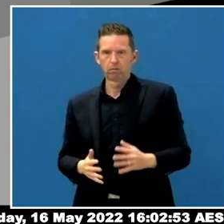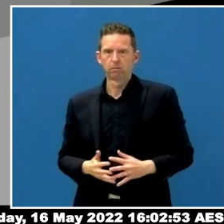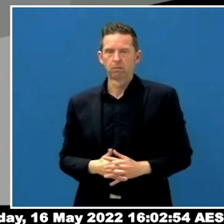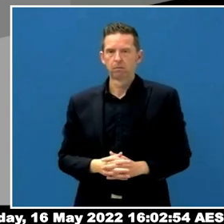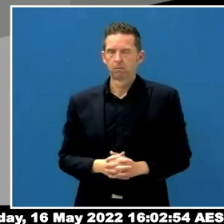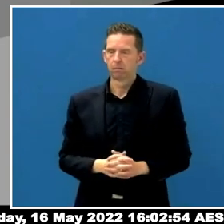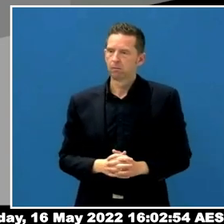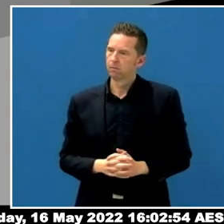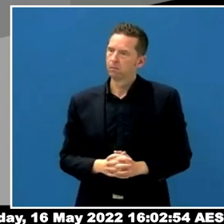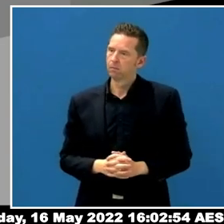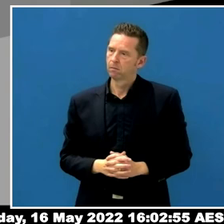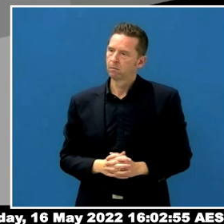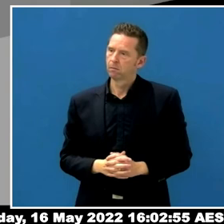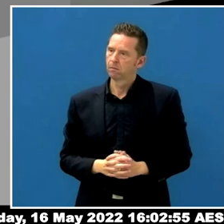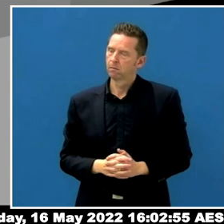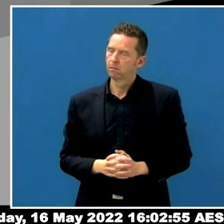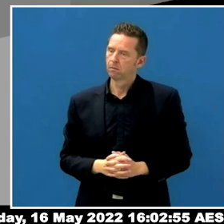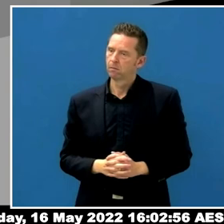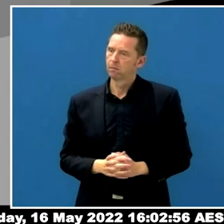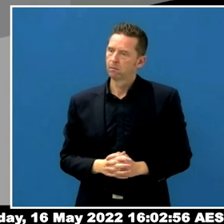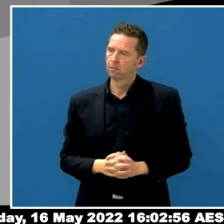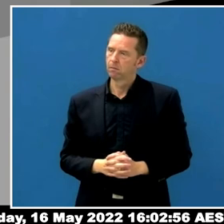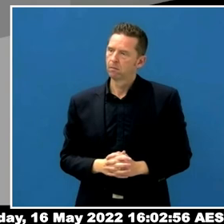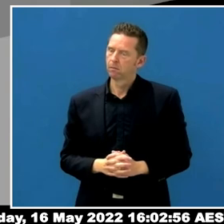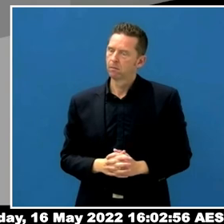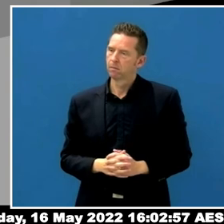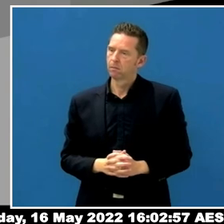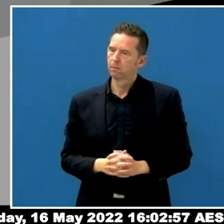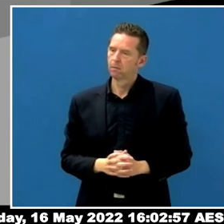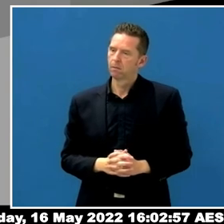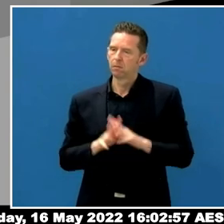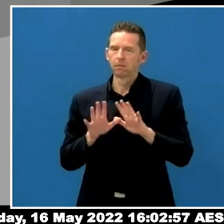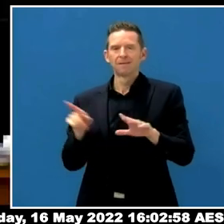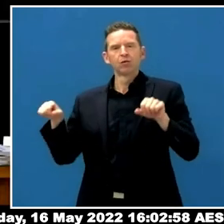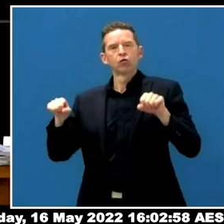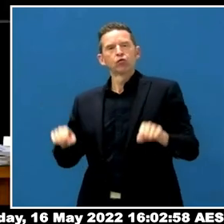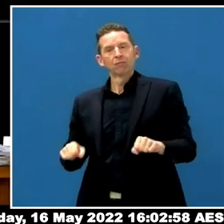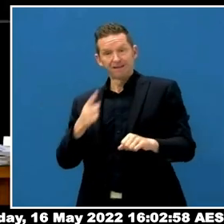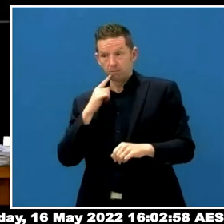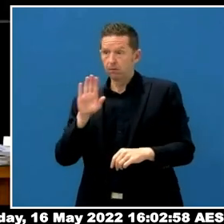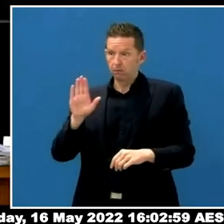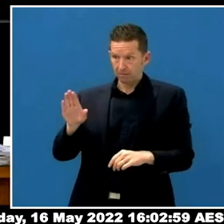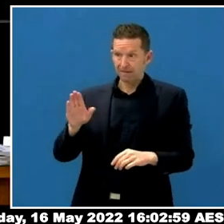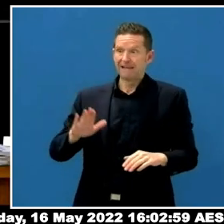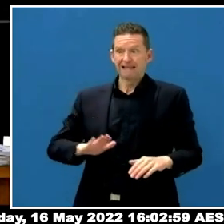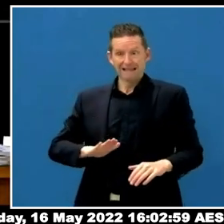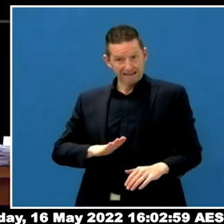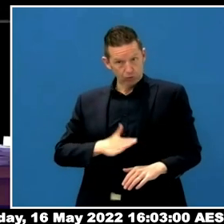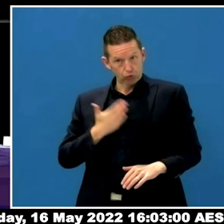Beg your pardon. MR FOGARTY: If you would indulge me, Chair, just for a moment with respect to this particular document?